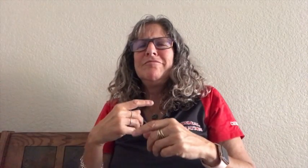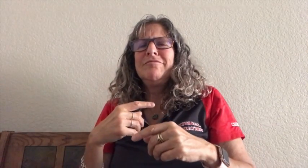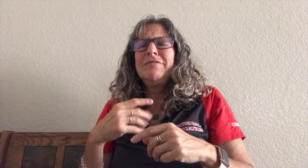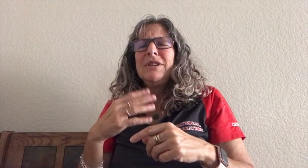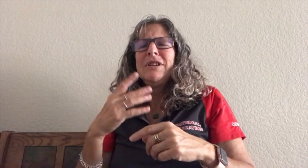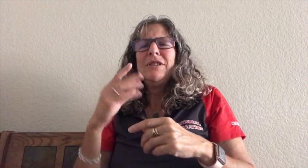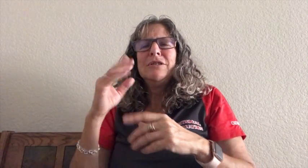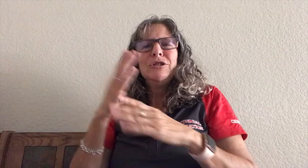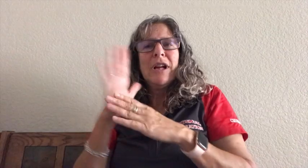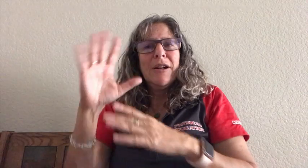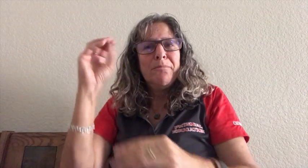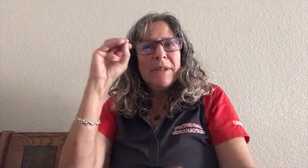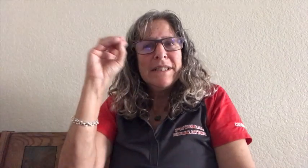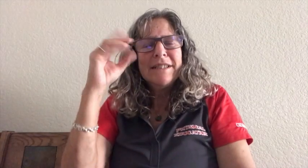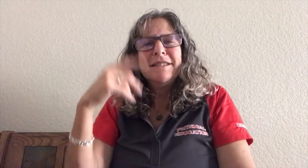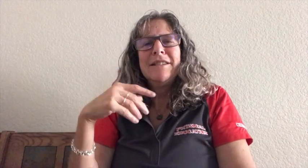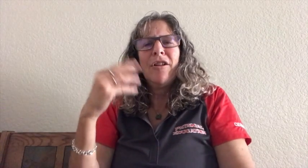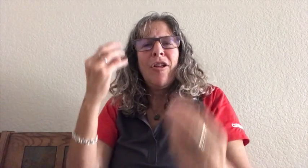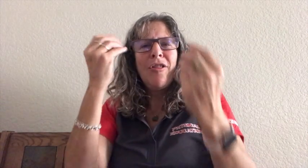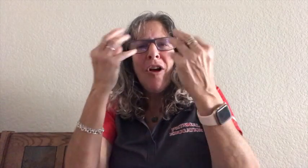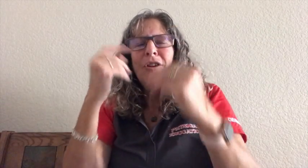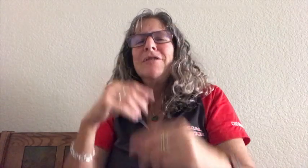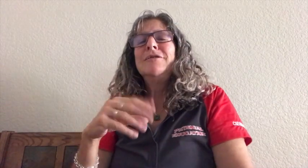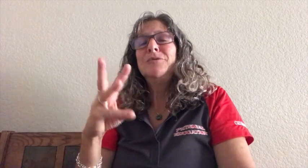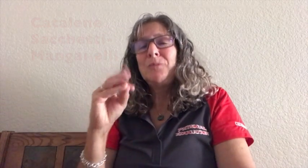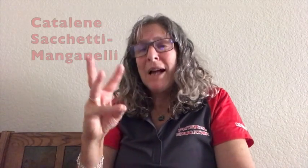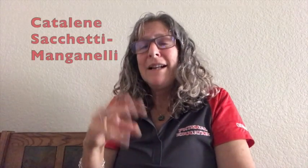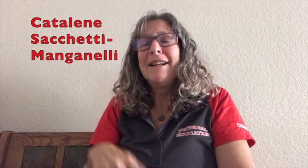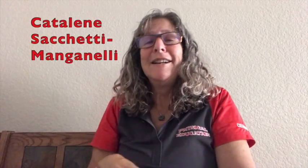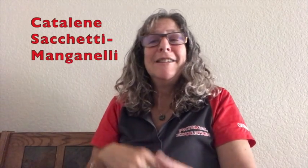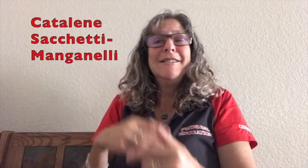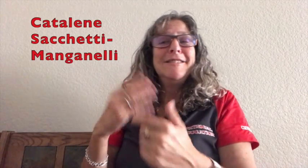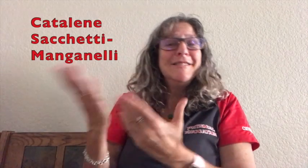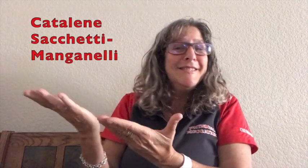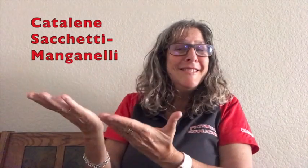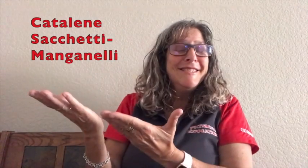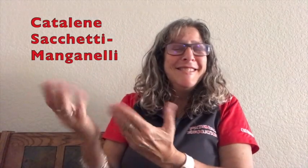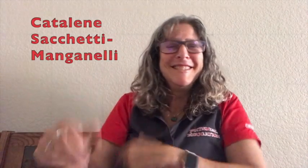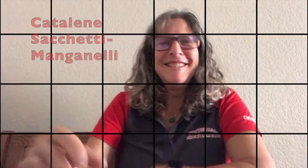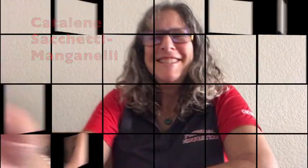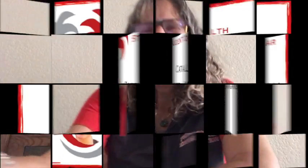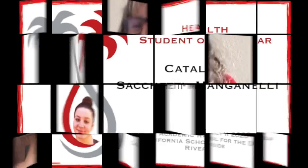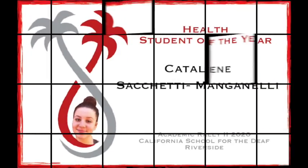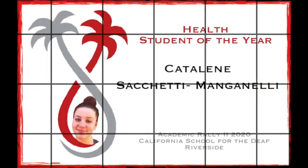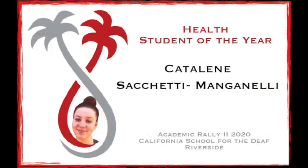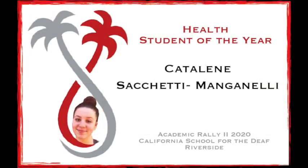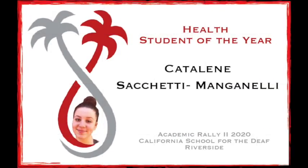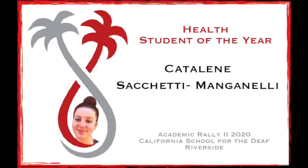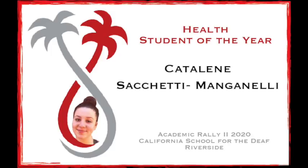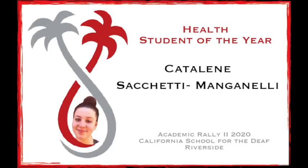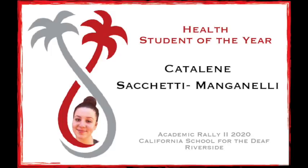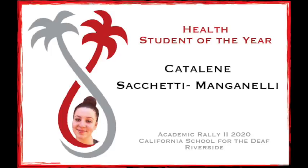questions. Sharing their opinions and thoughts. And this student is Catalin.